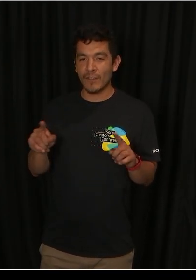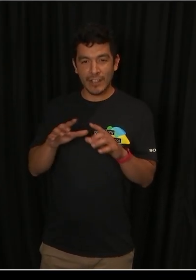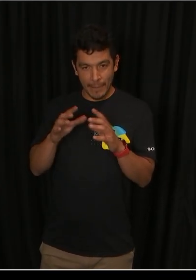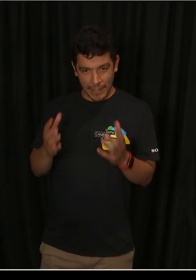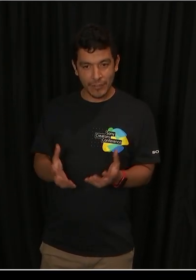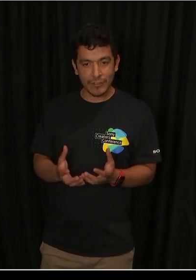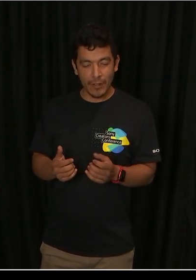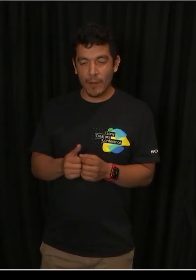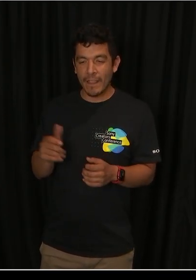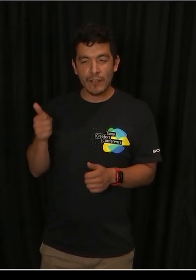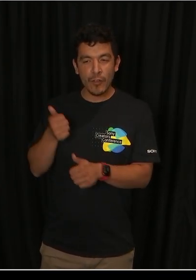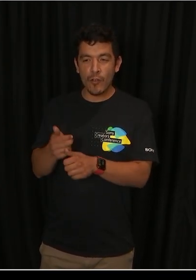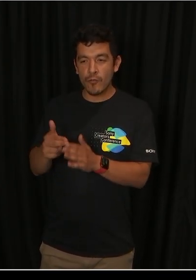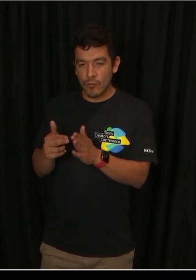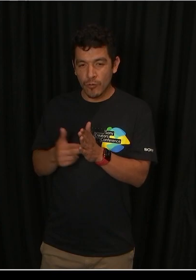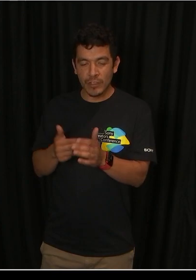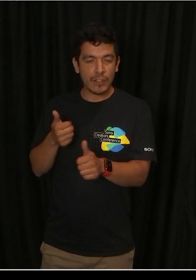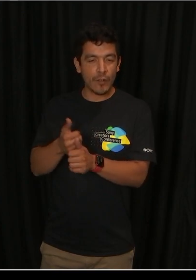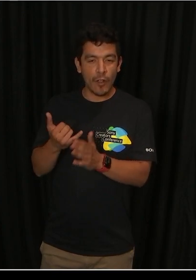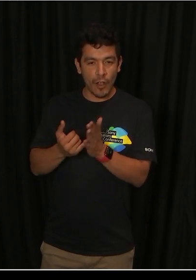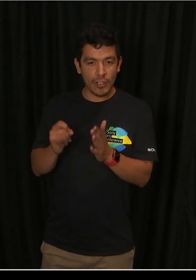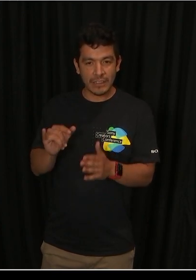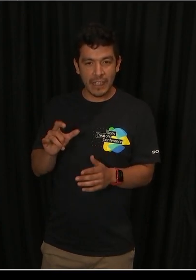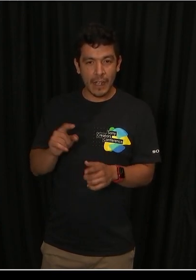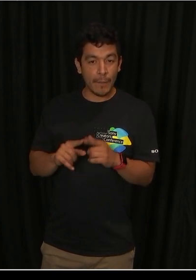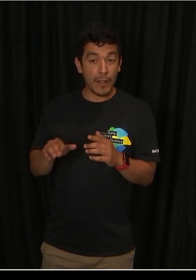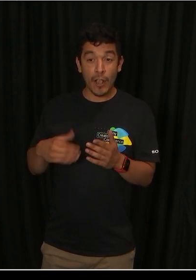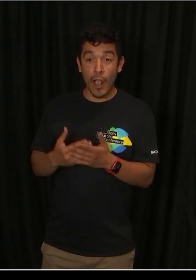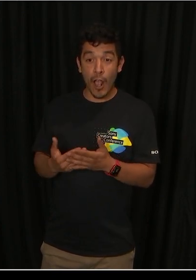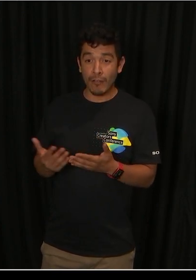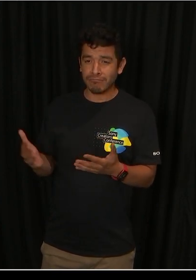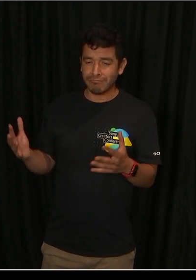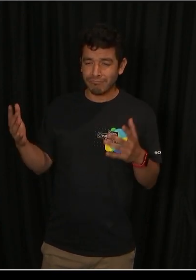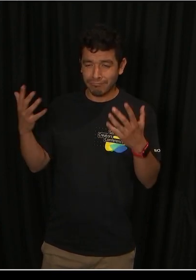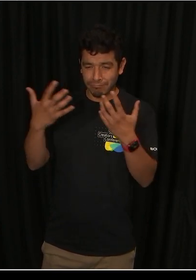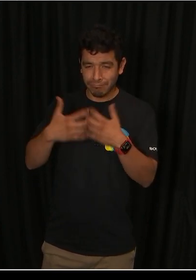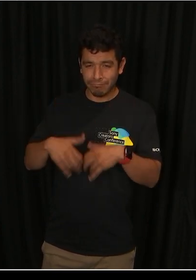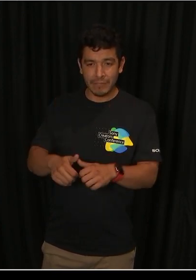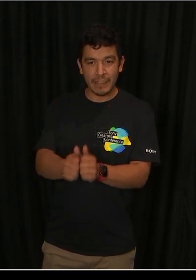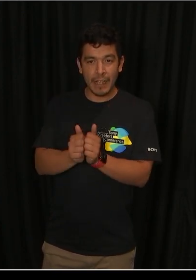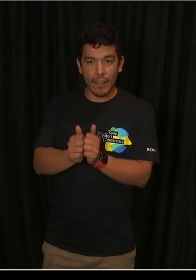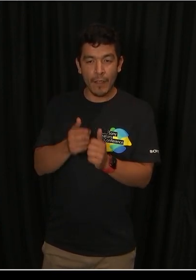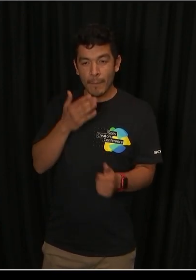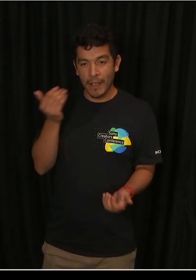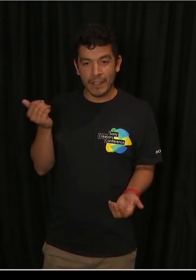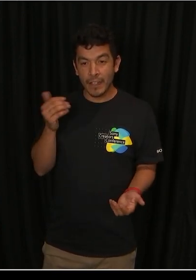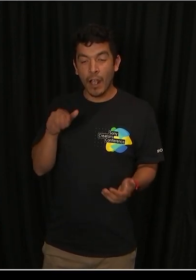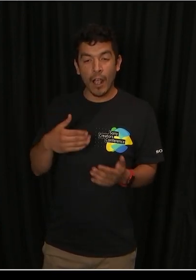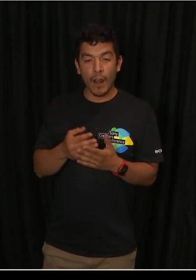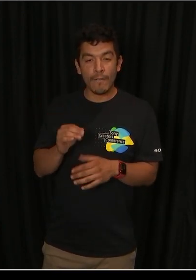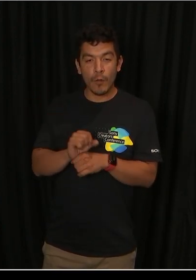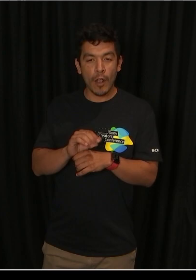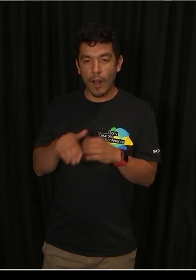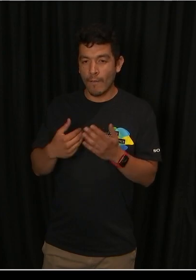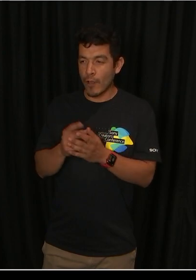with its own rules, its own art style. But it's all blending in together because all the work of all the departments coming together